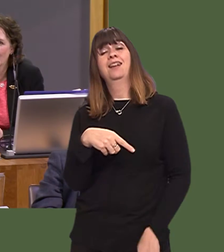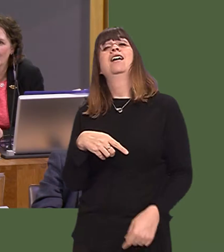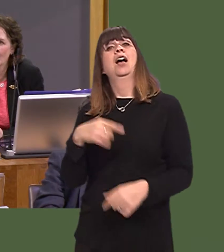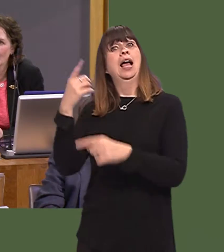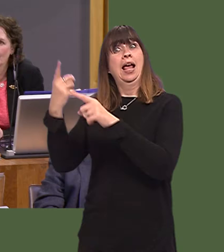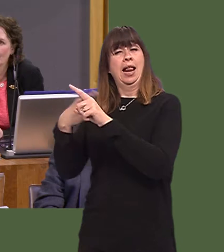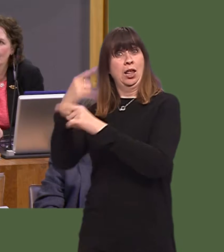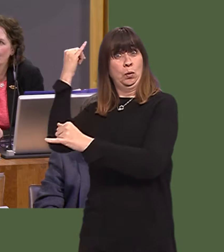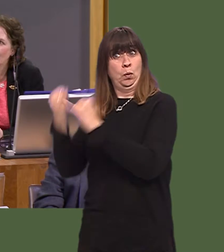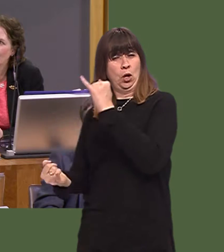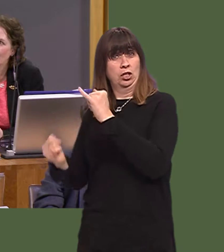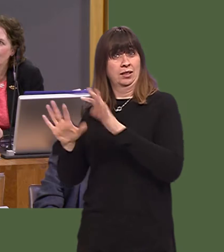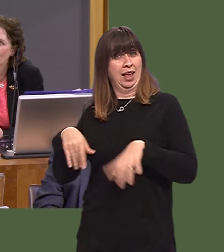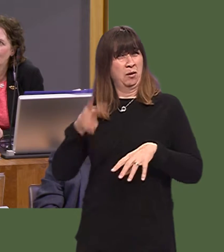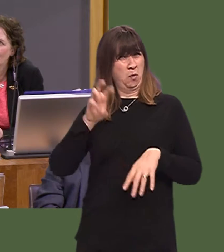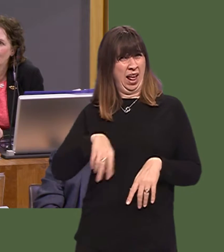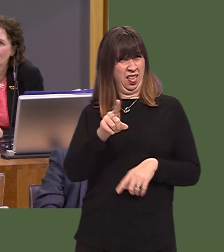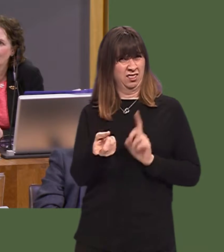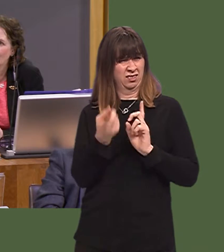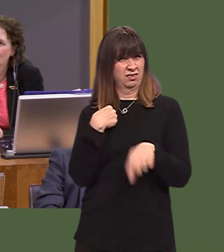are worse in England than they are in Wales.